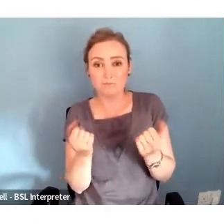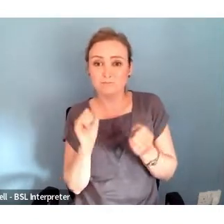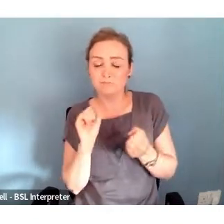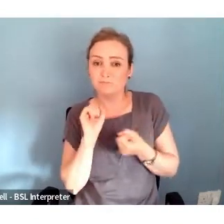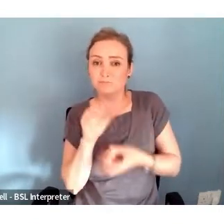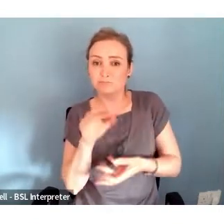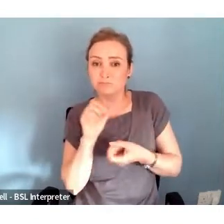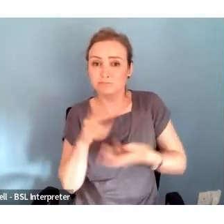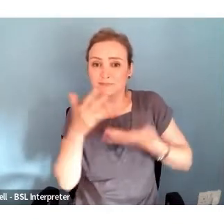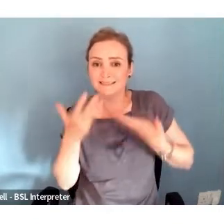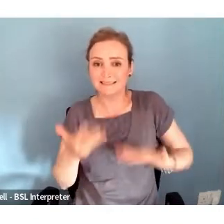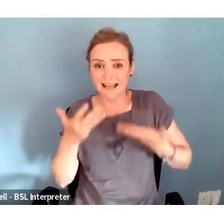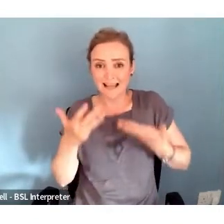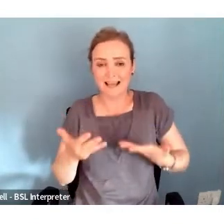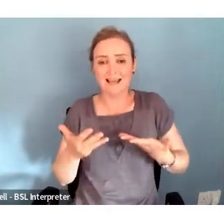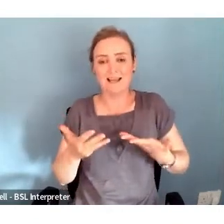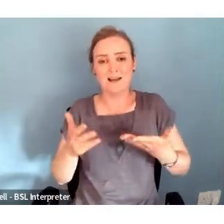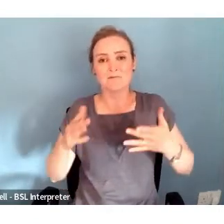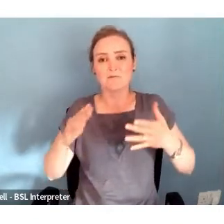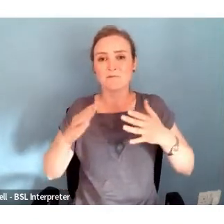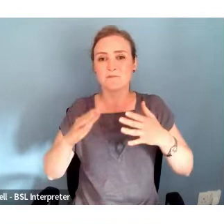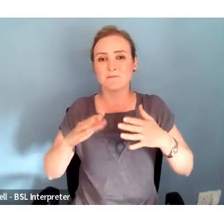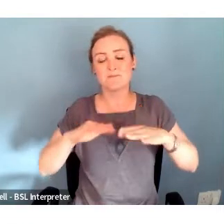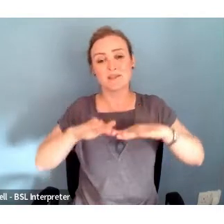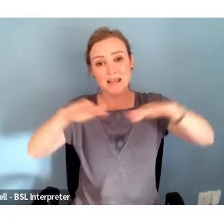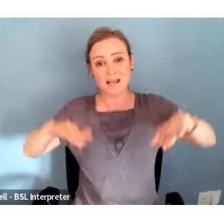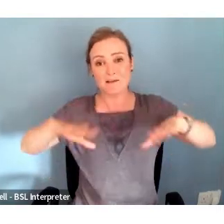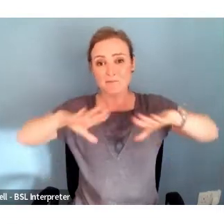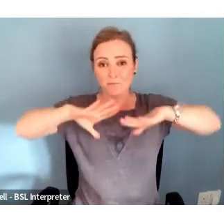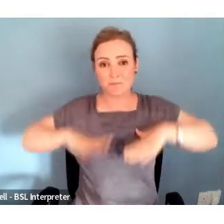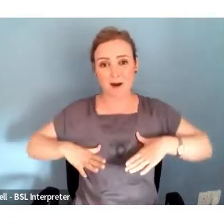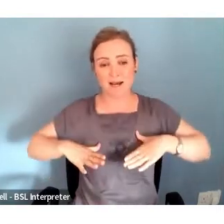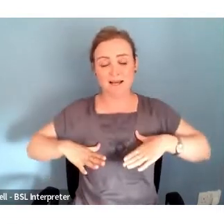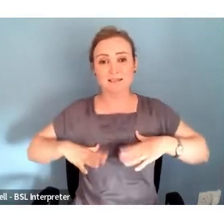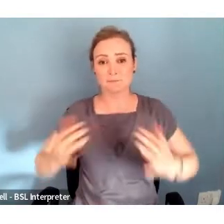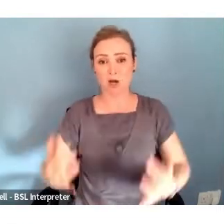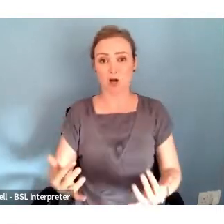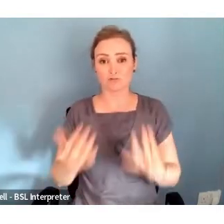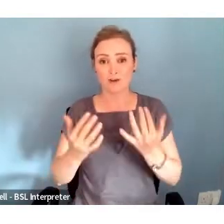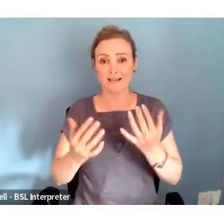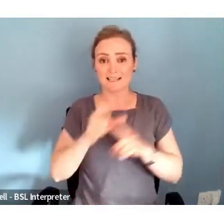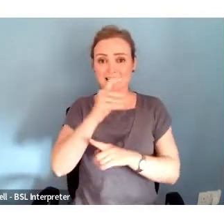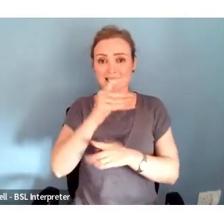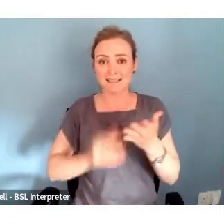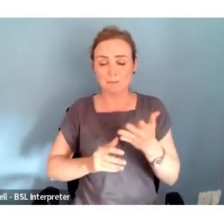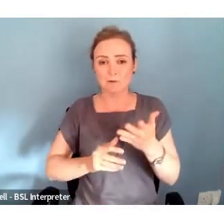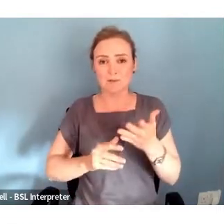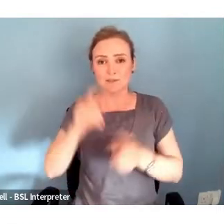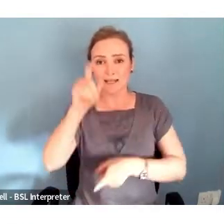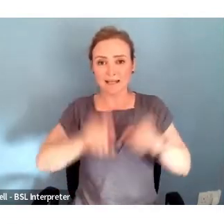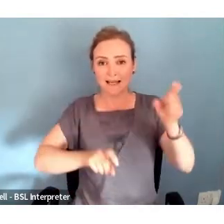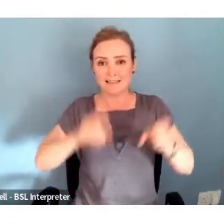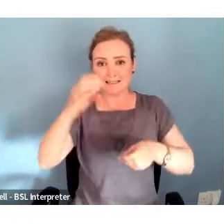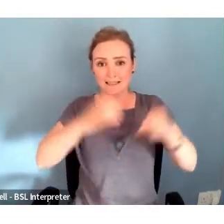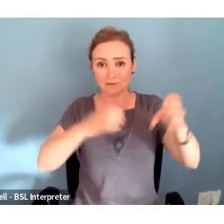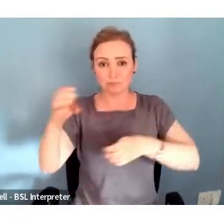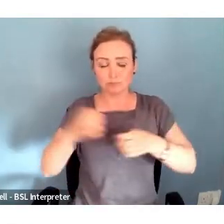called Attracting Disabled Candidates. We put on a series of events for employers, because our social mission at